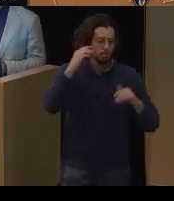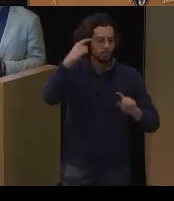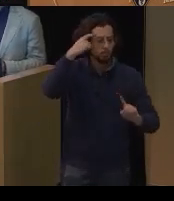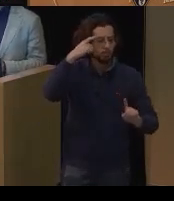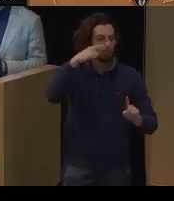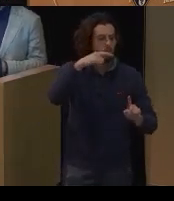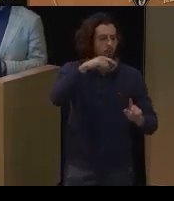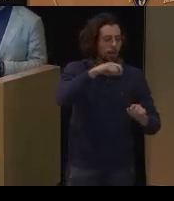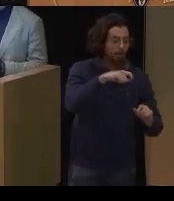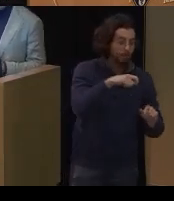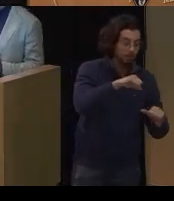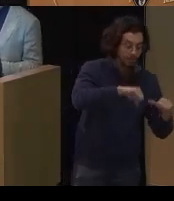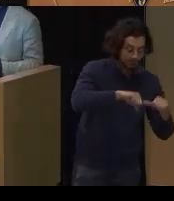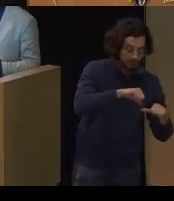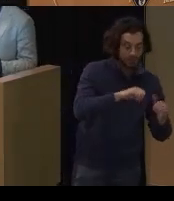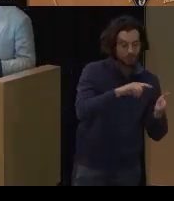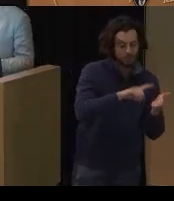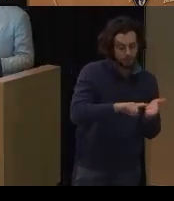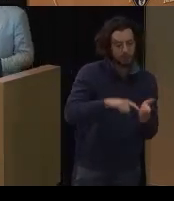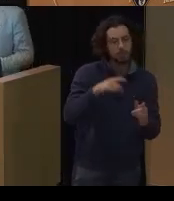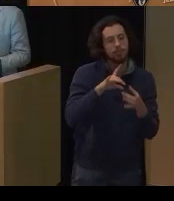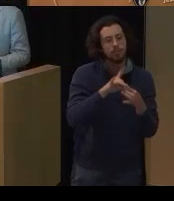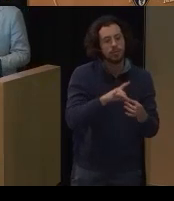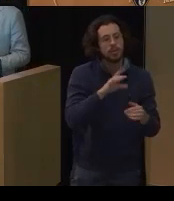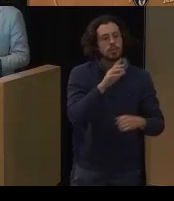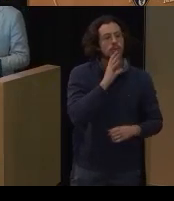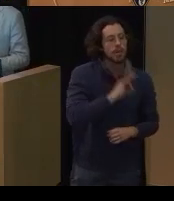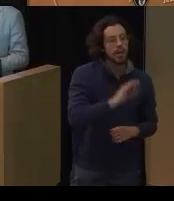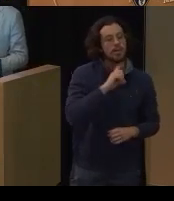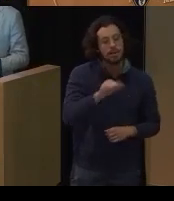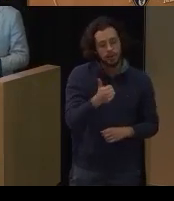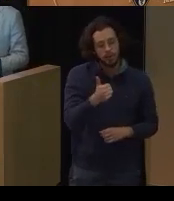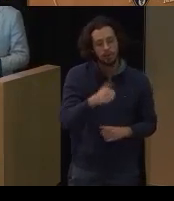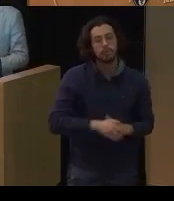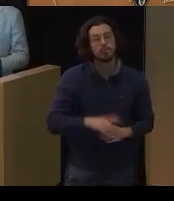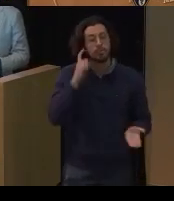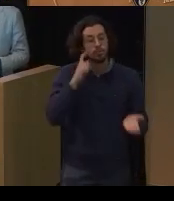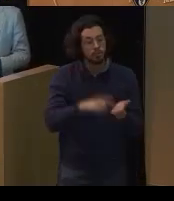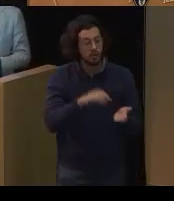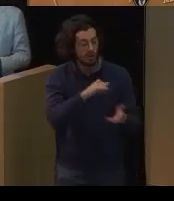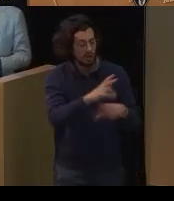and 10 year olds and we found that similar adverse social experiences contributes to increased risk